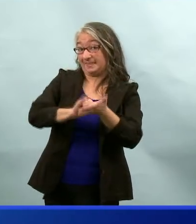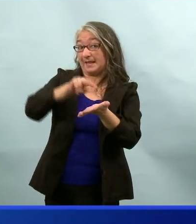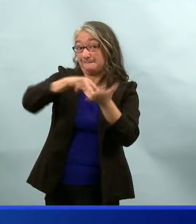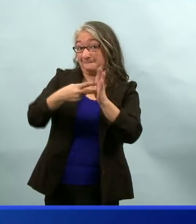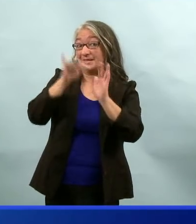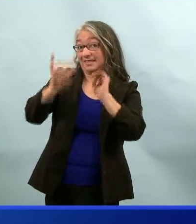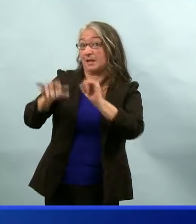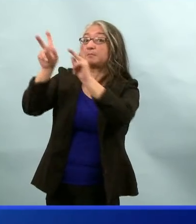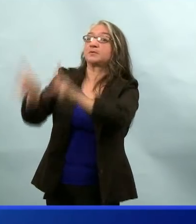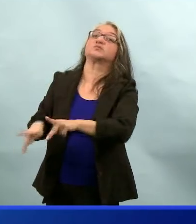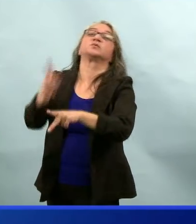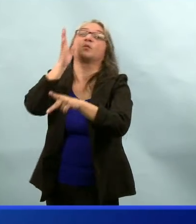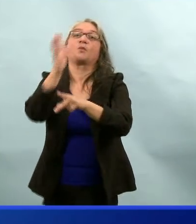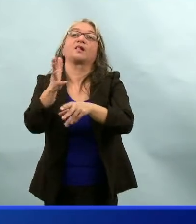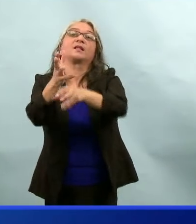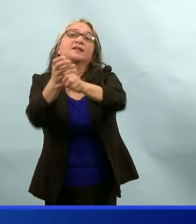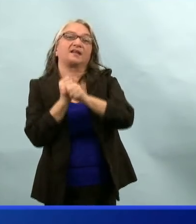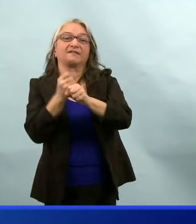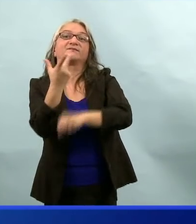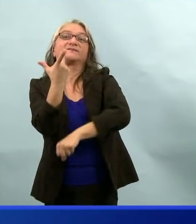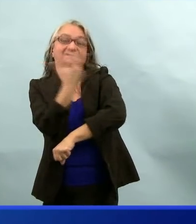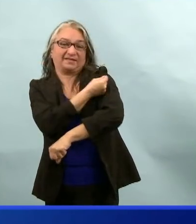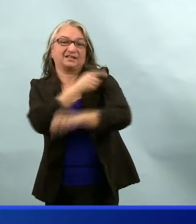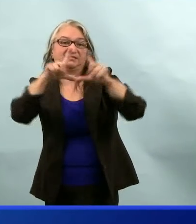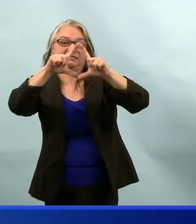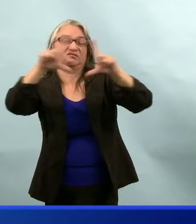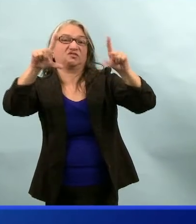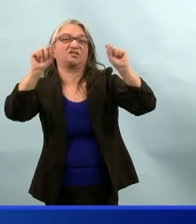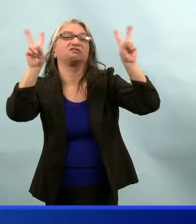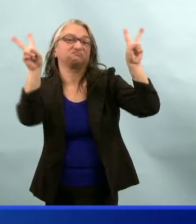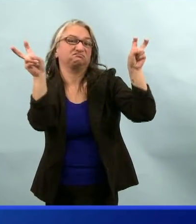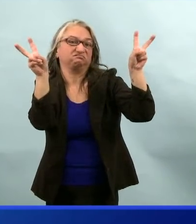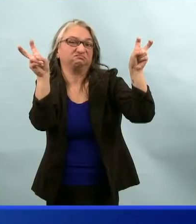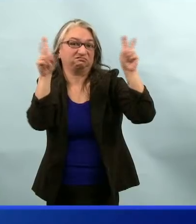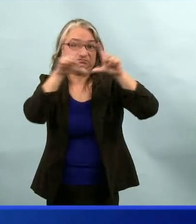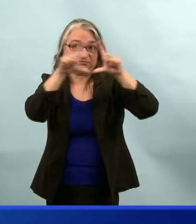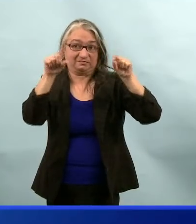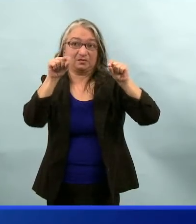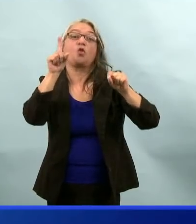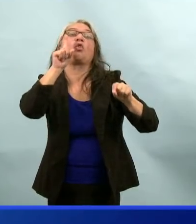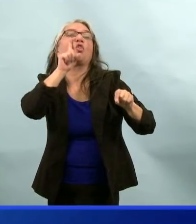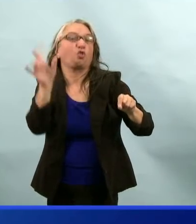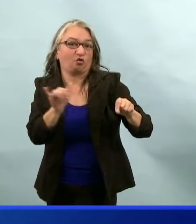and that process has been working there's a small number of people who have been issued